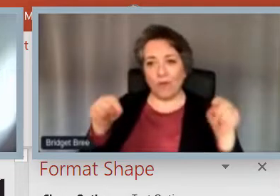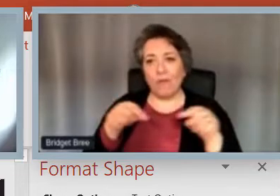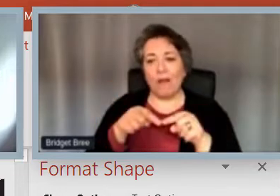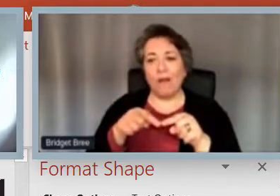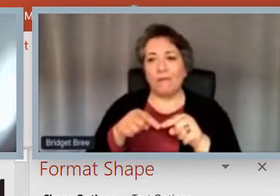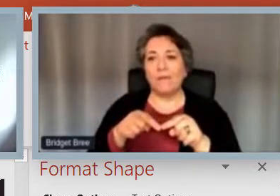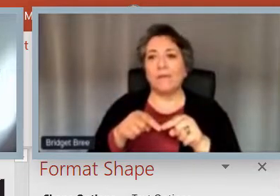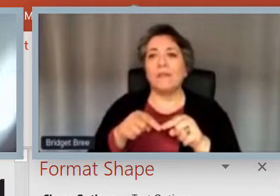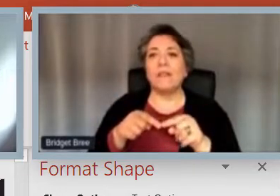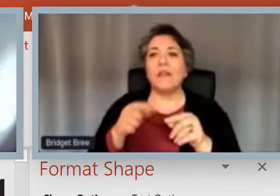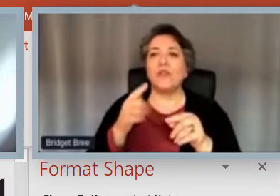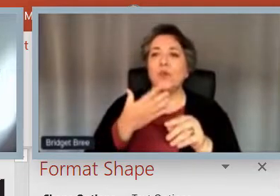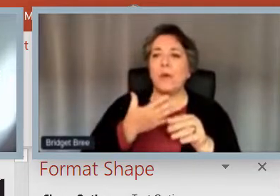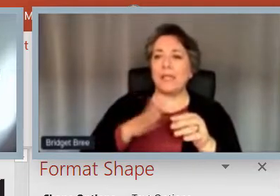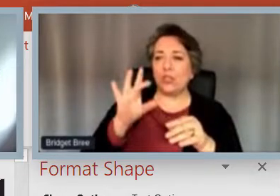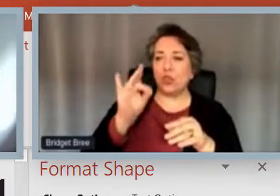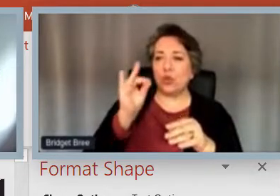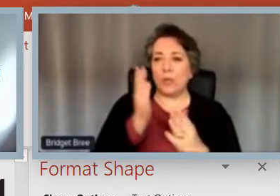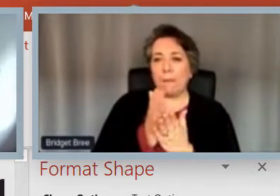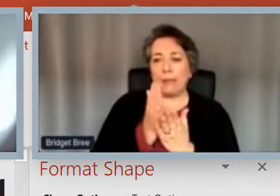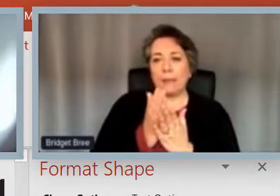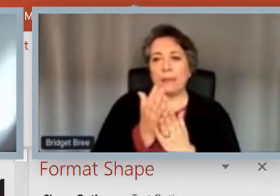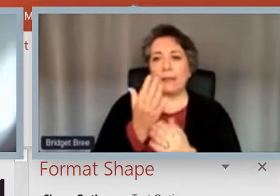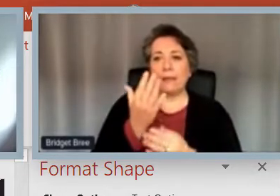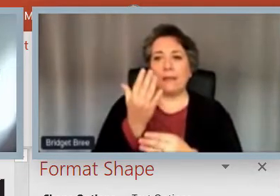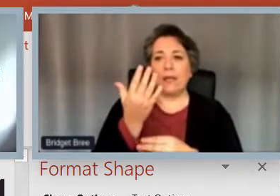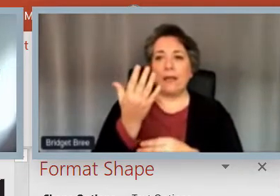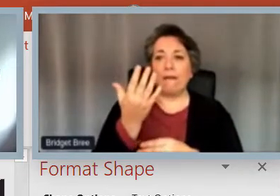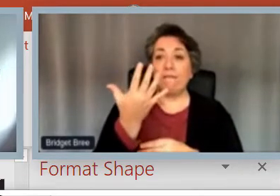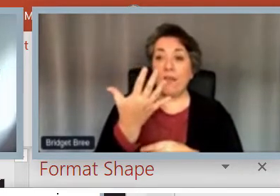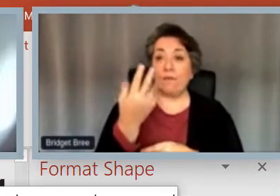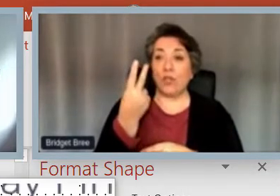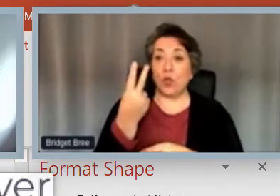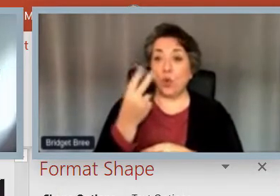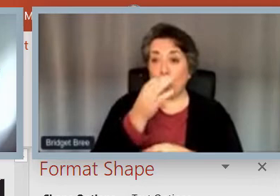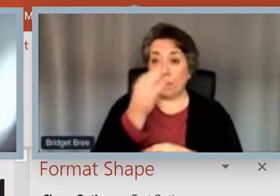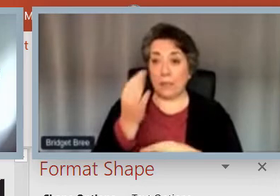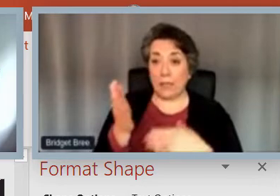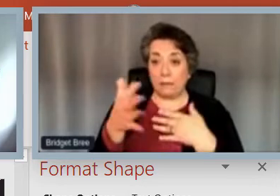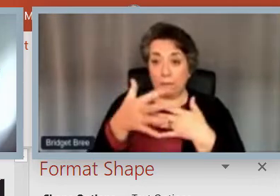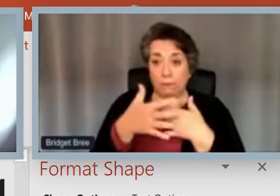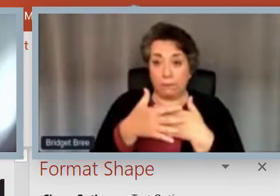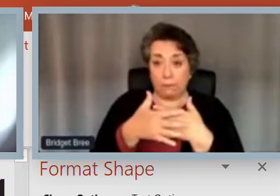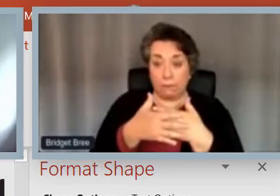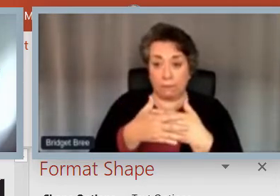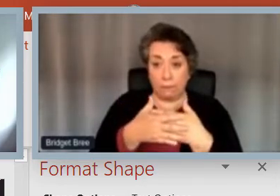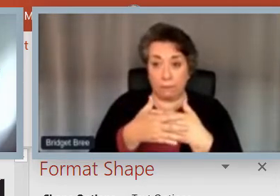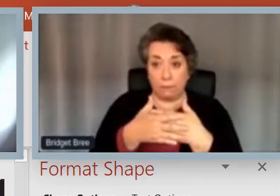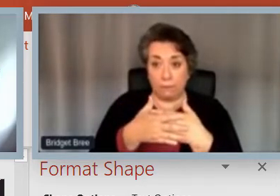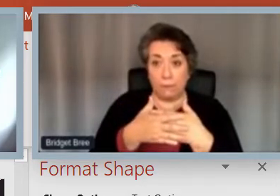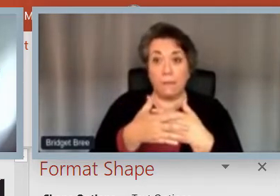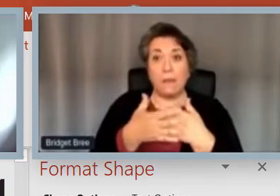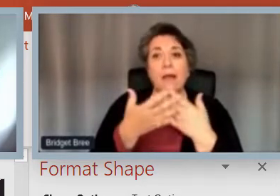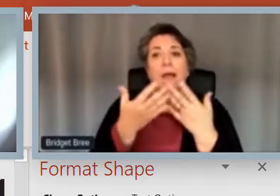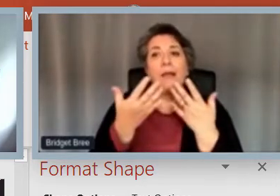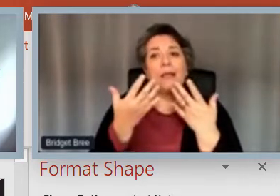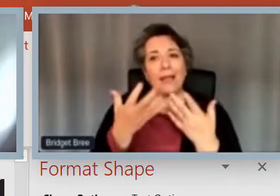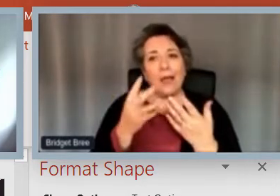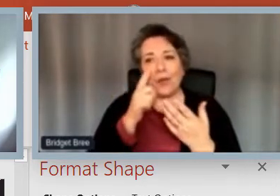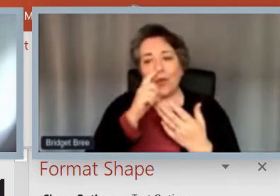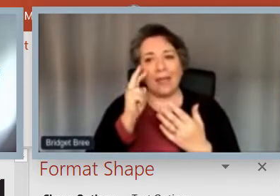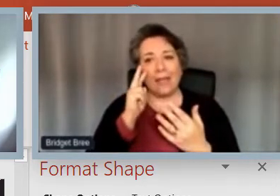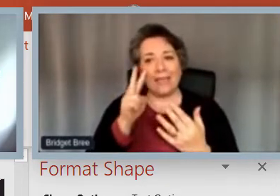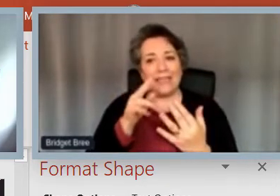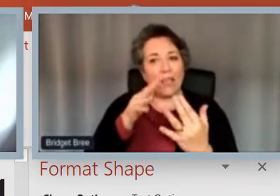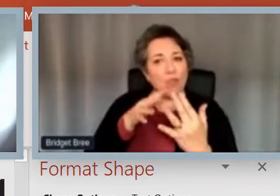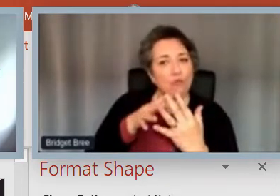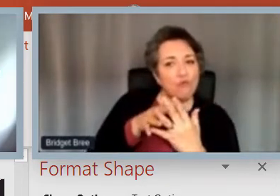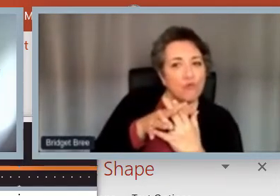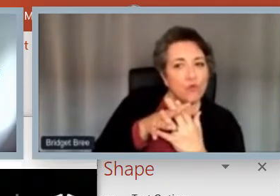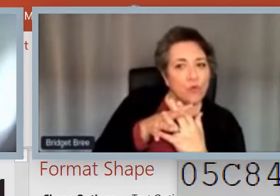I'm going to select 52%, and now I have a much better contrast between the text and